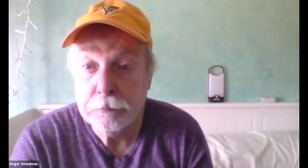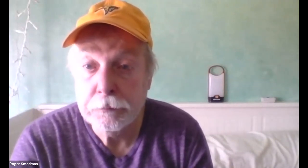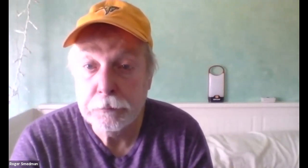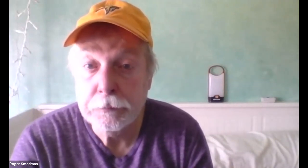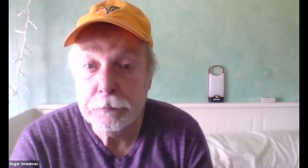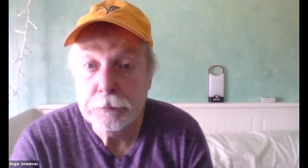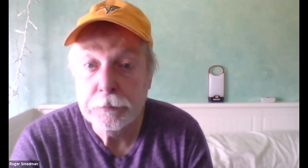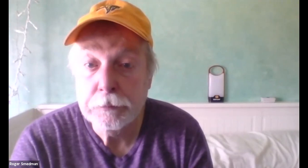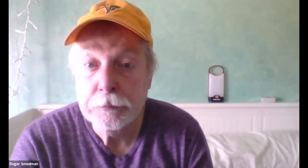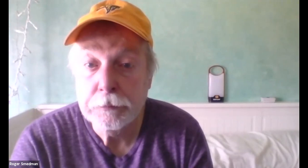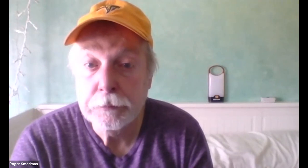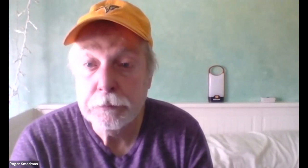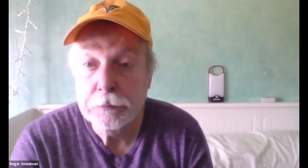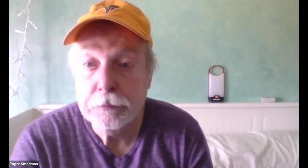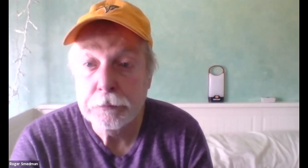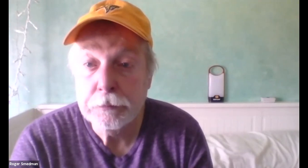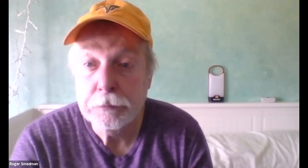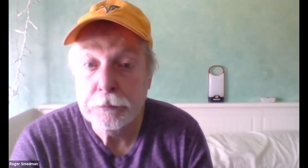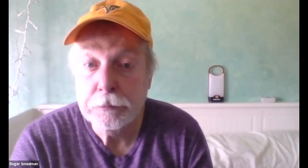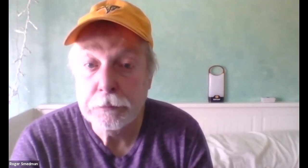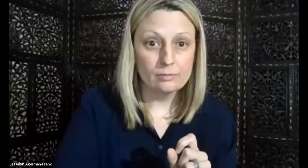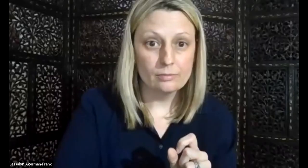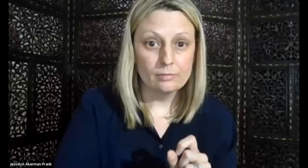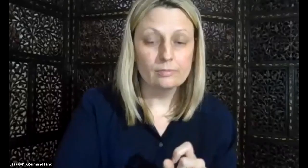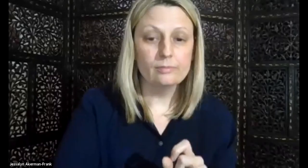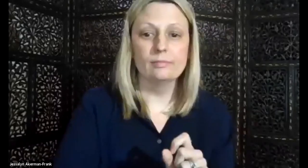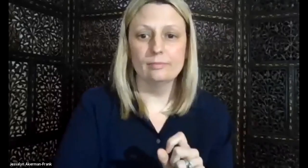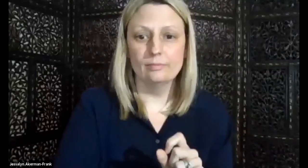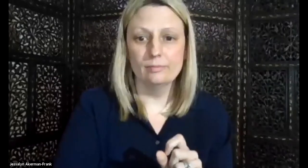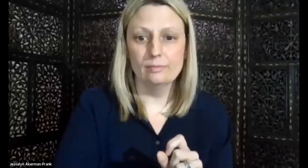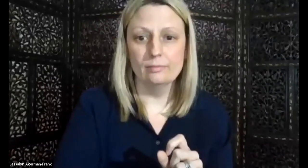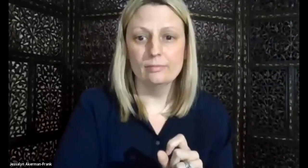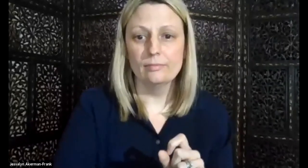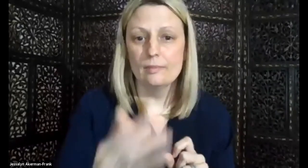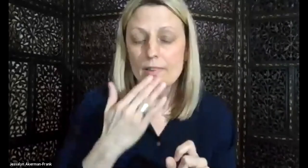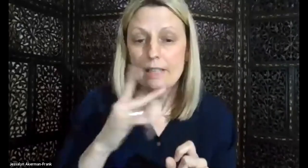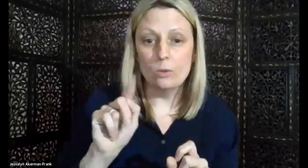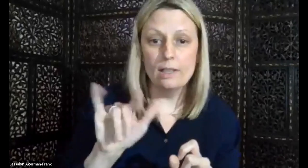Is it April or is it now or what's the deadline? Jessalyn: That